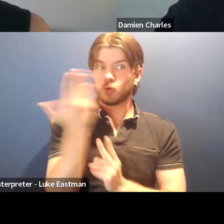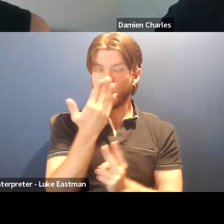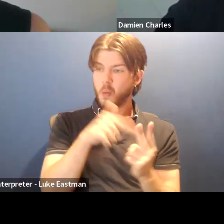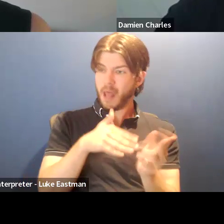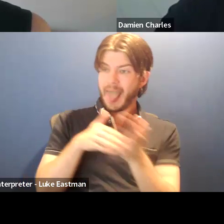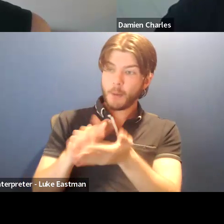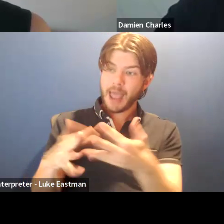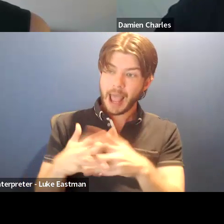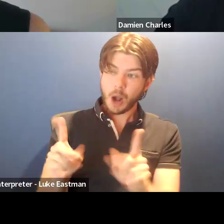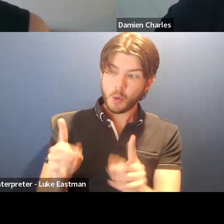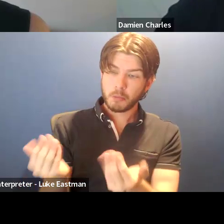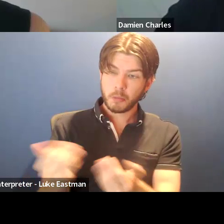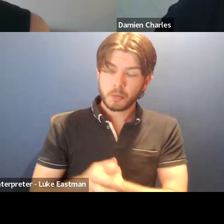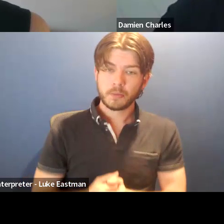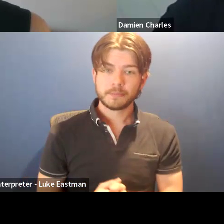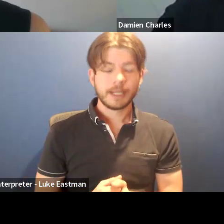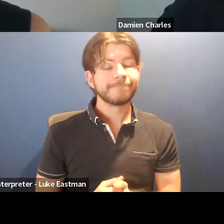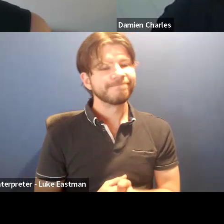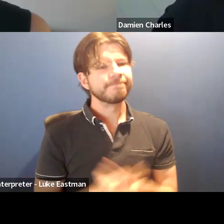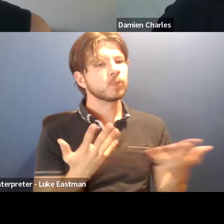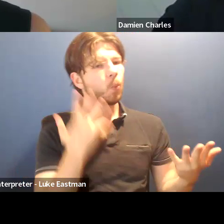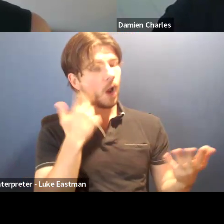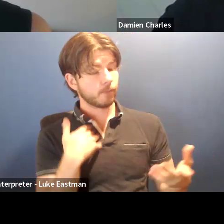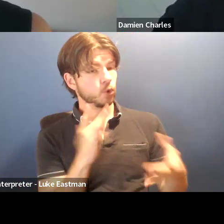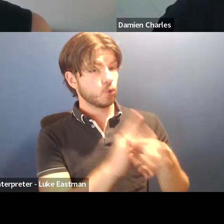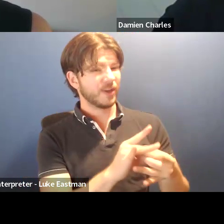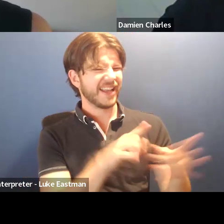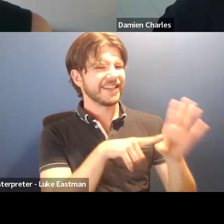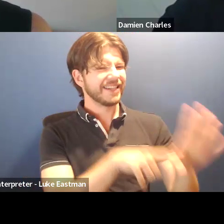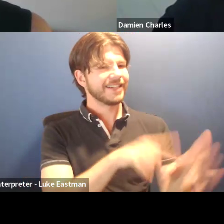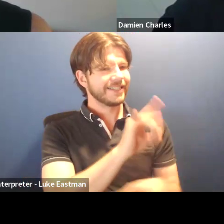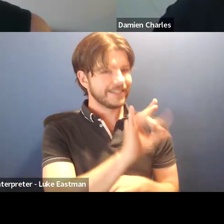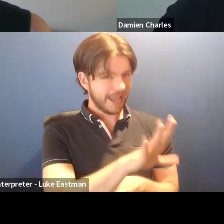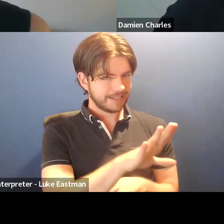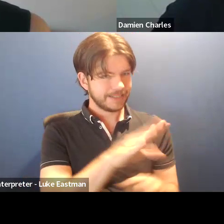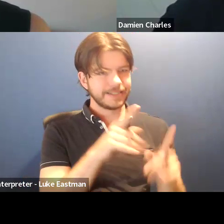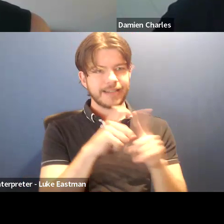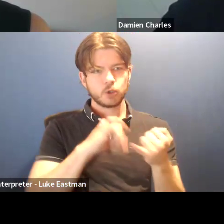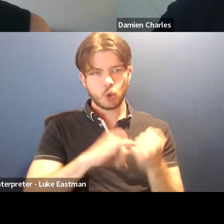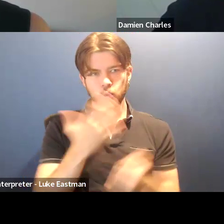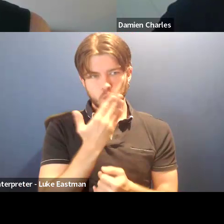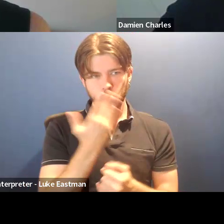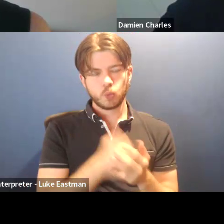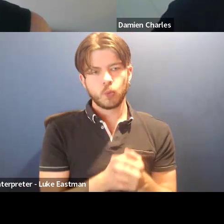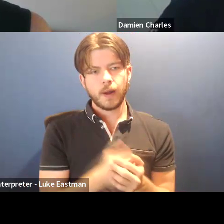I joined in Year 10 at David Scott